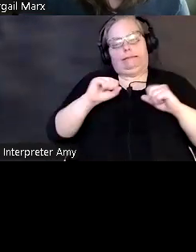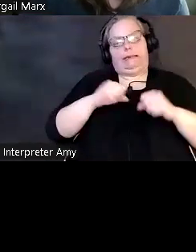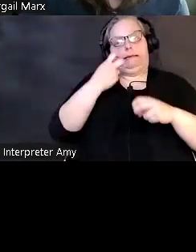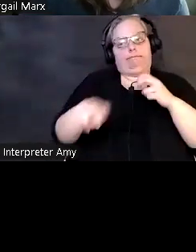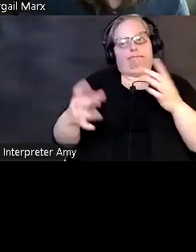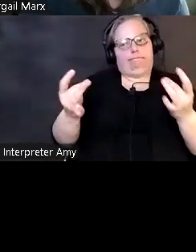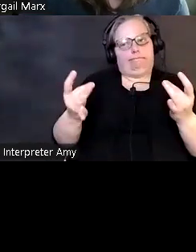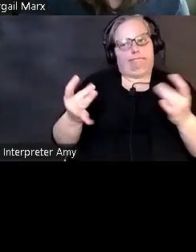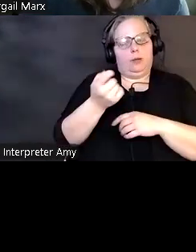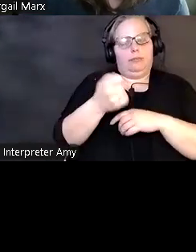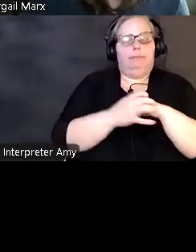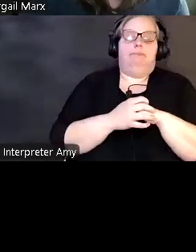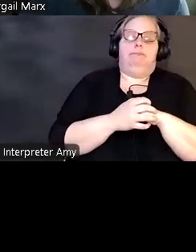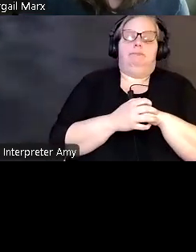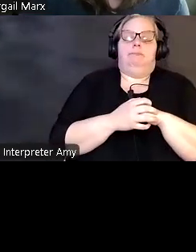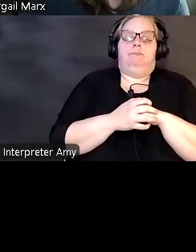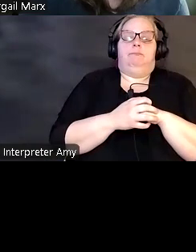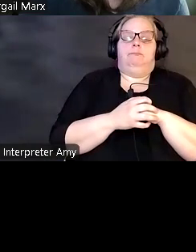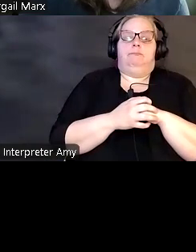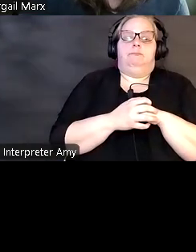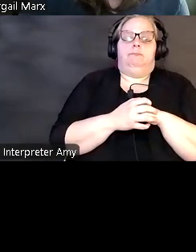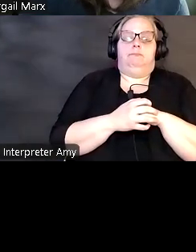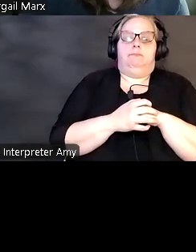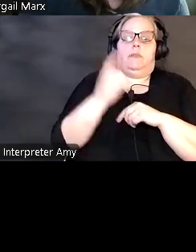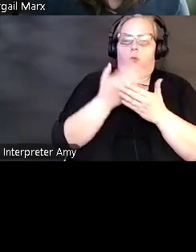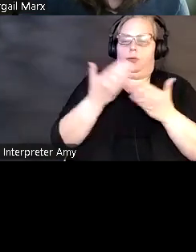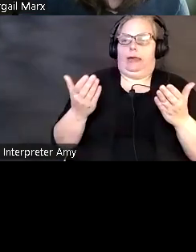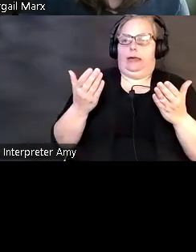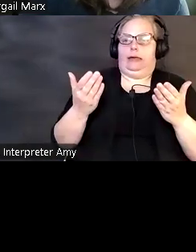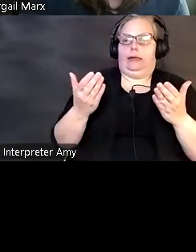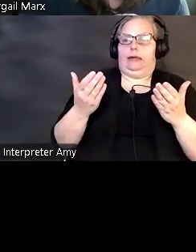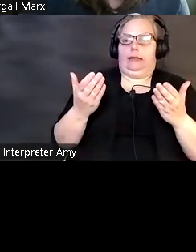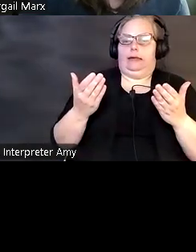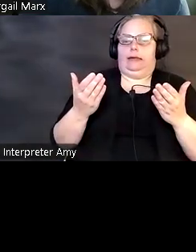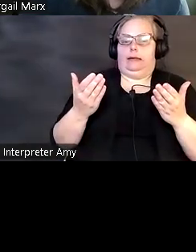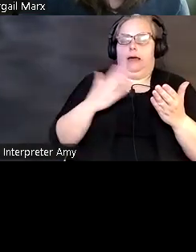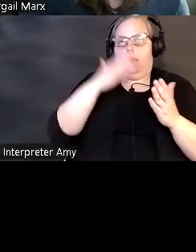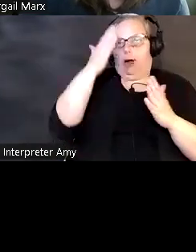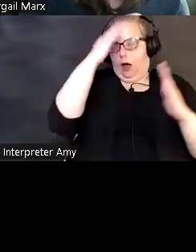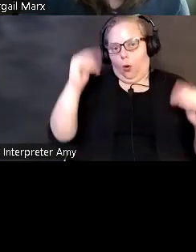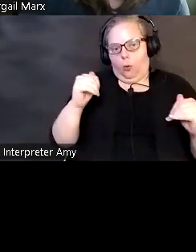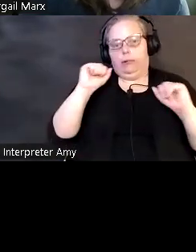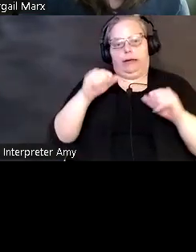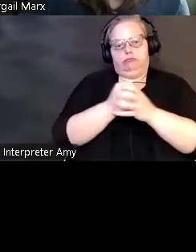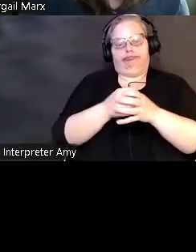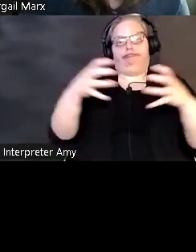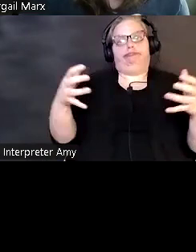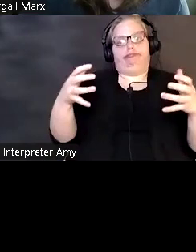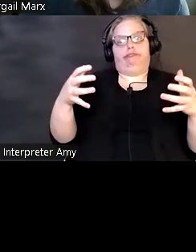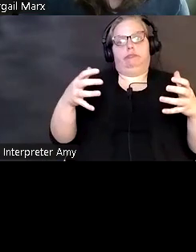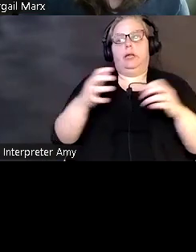One thing I would love -- or I hope that can grow is if people are -- if speech language